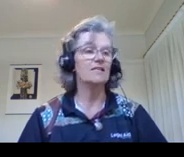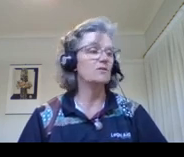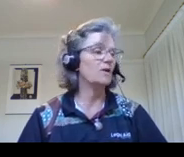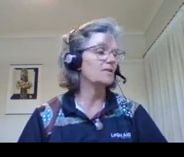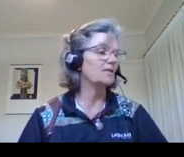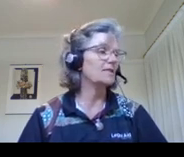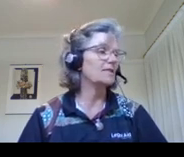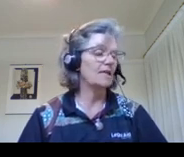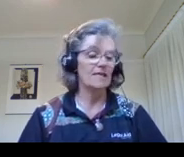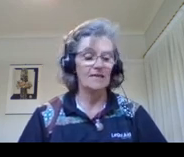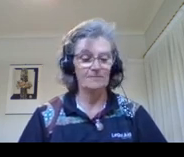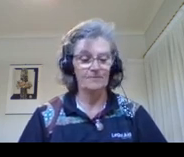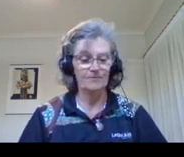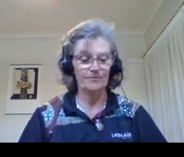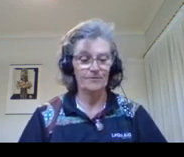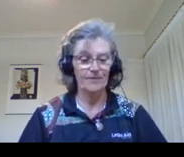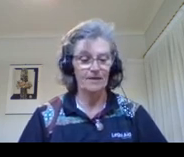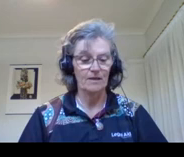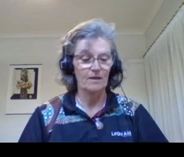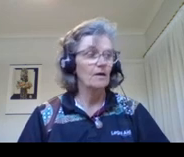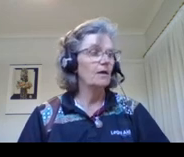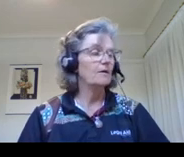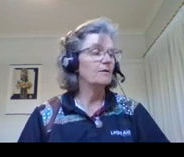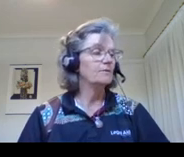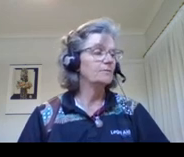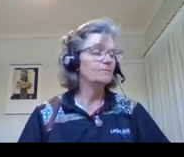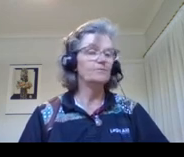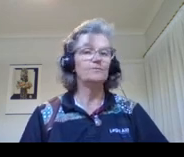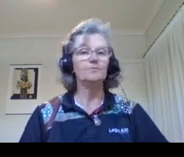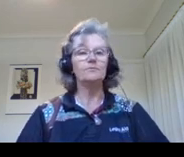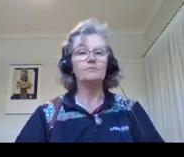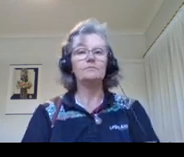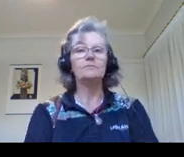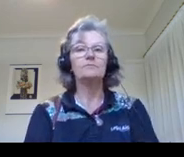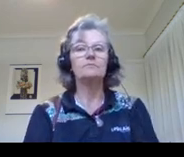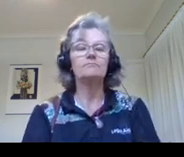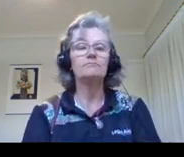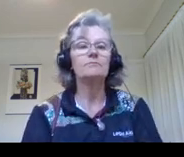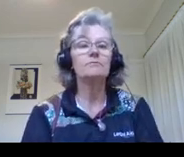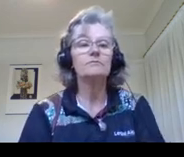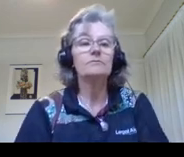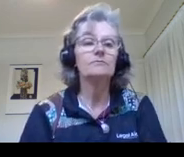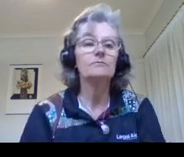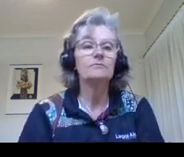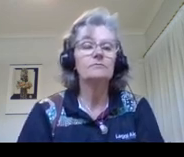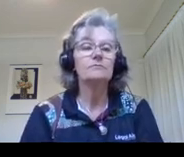ones that they're seeing and I think what we're doing here Kerry is a good start isn't it talking